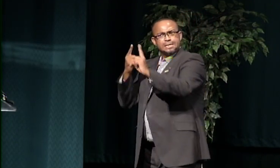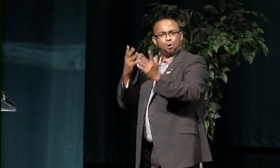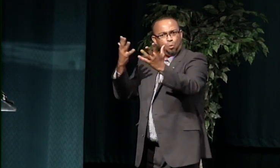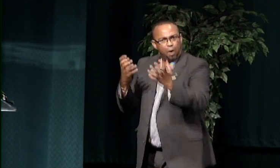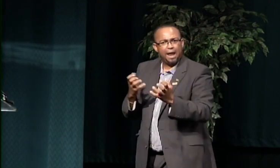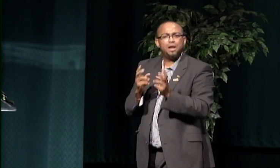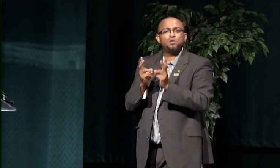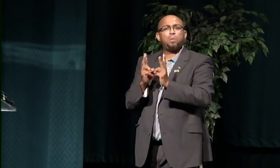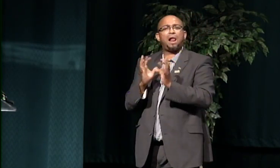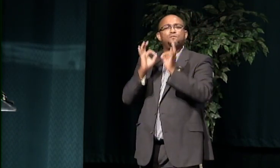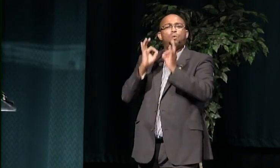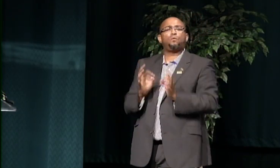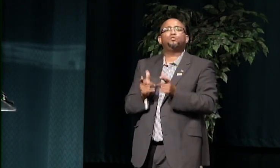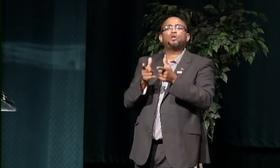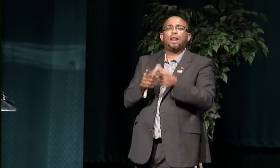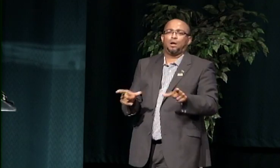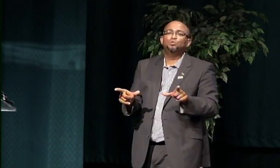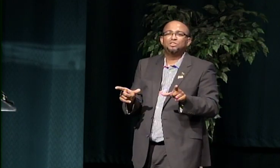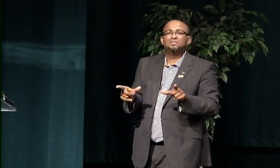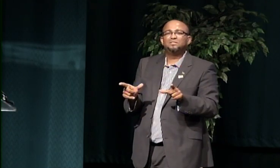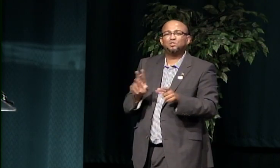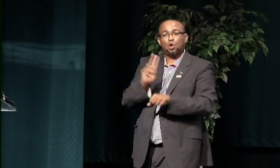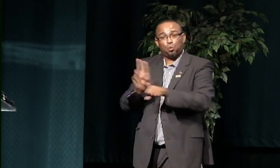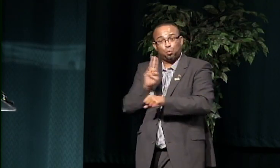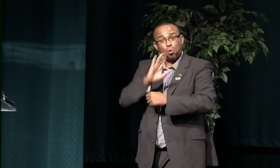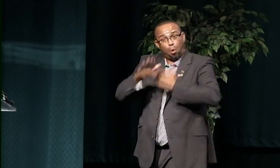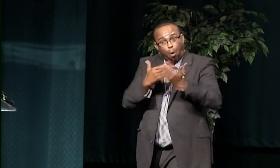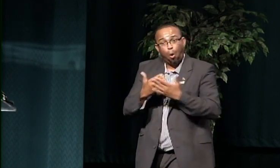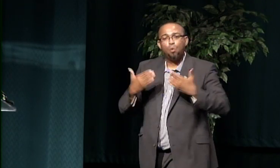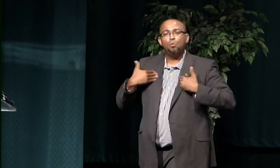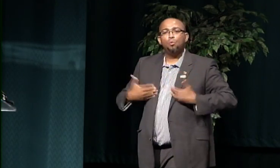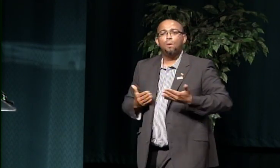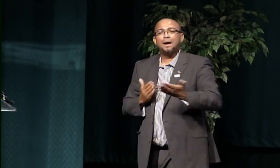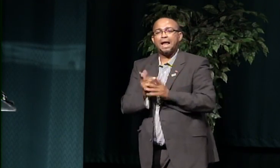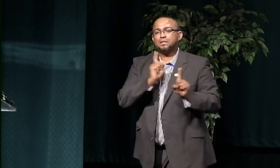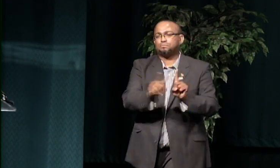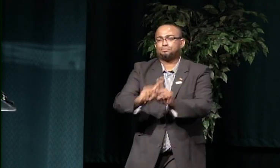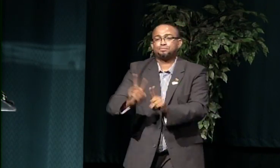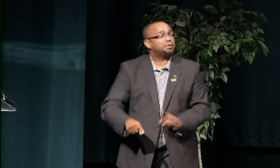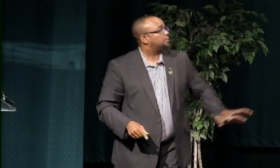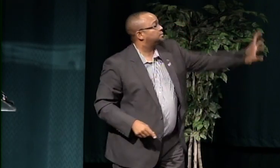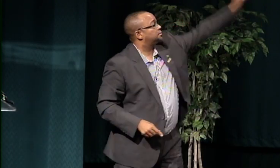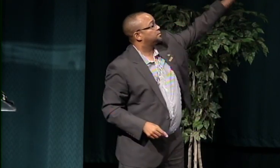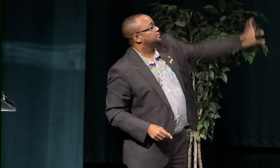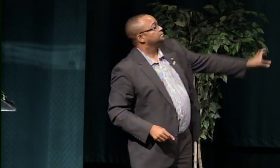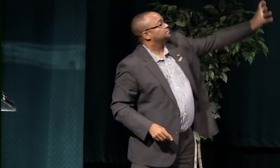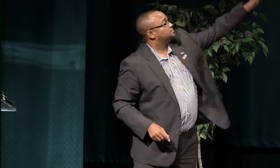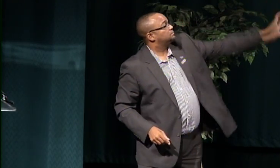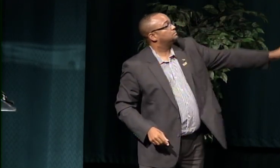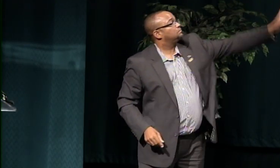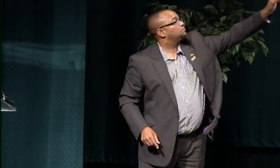much more transparency and more willingness to establish sign language as an official language